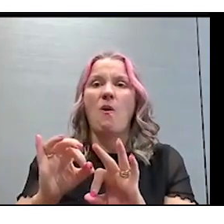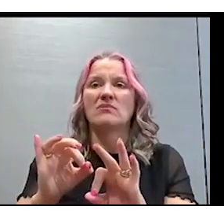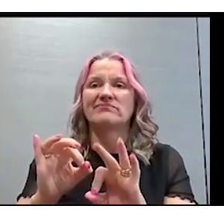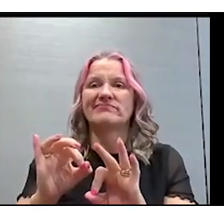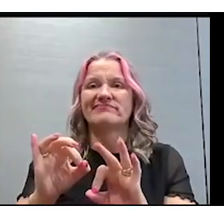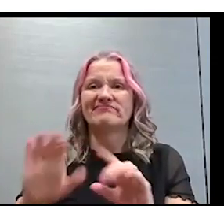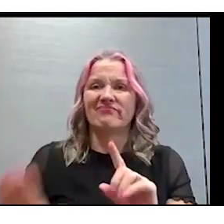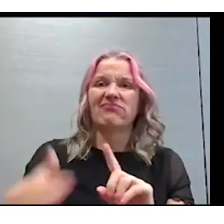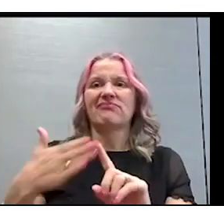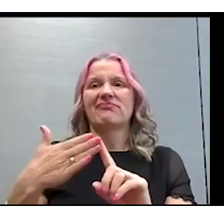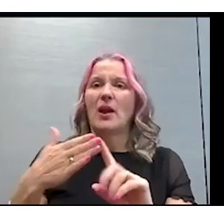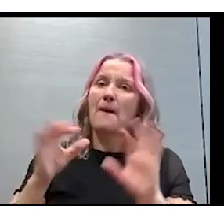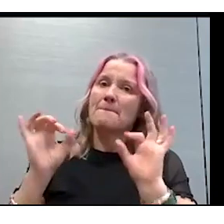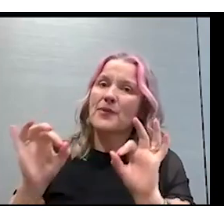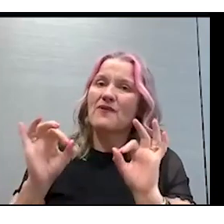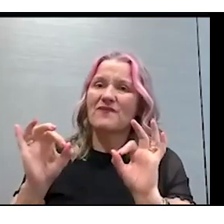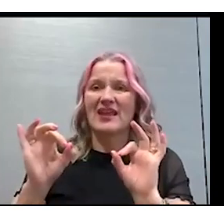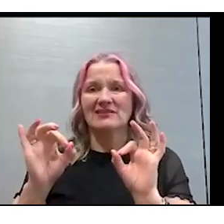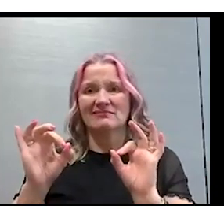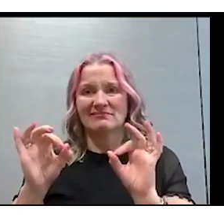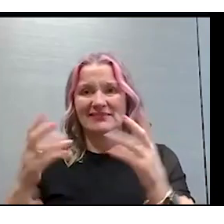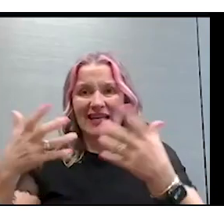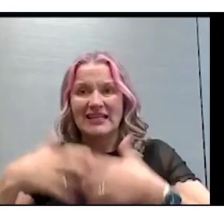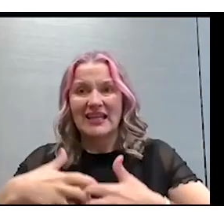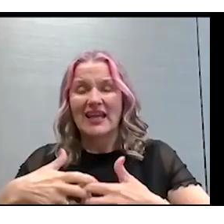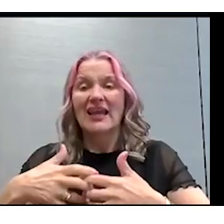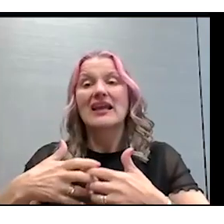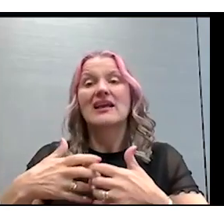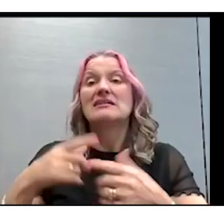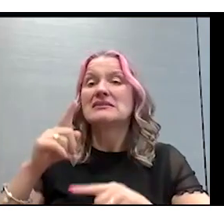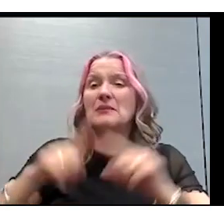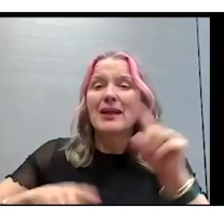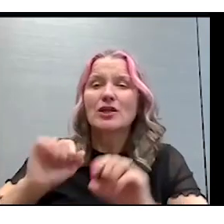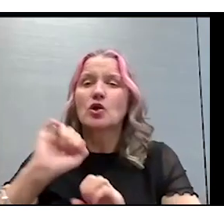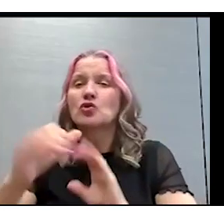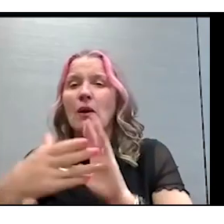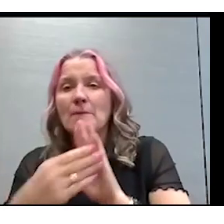Different things are going to work different depending on your model, depending on your use